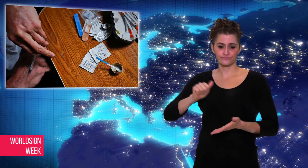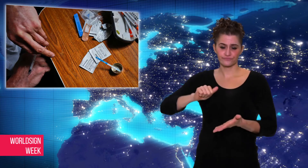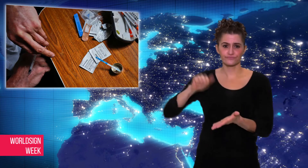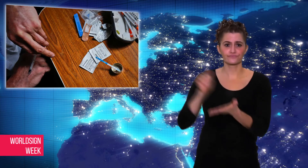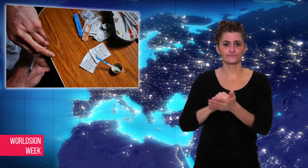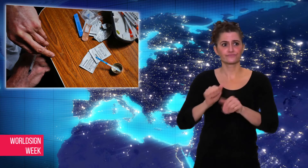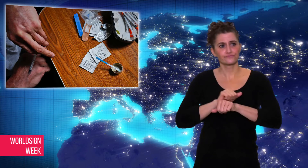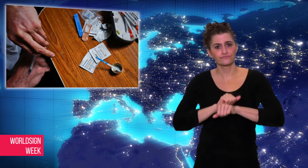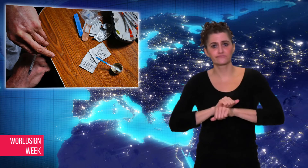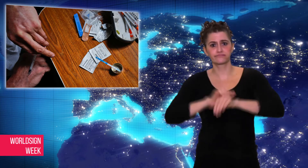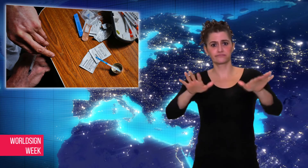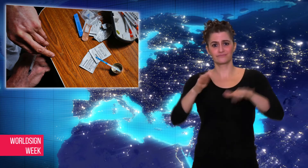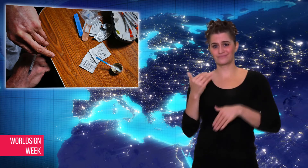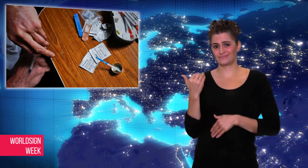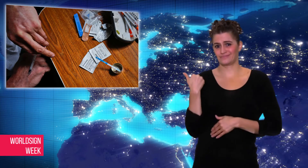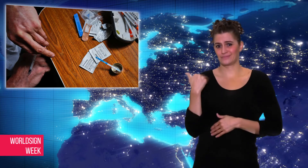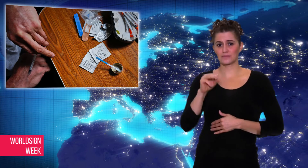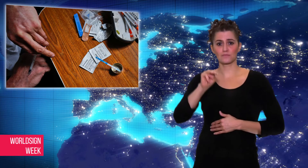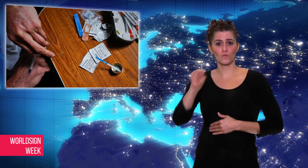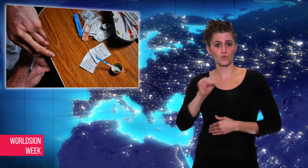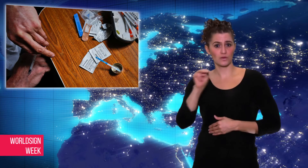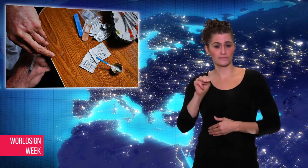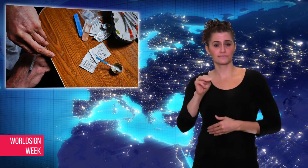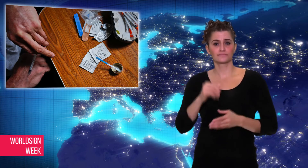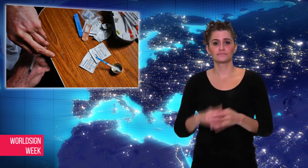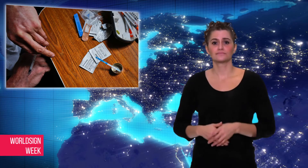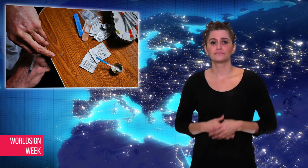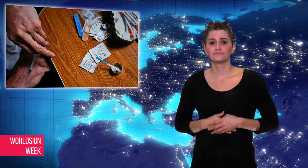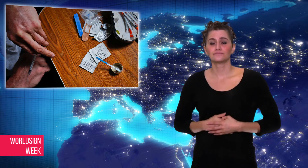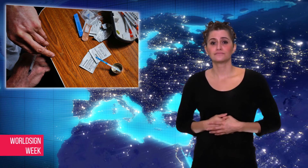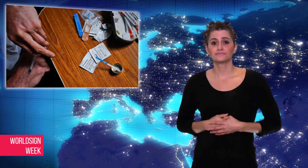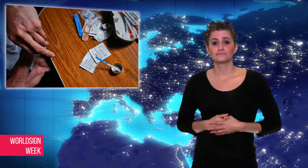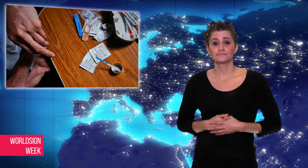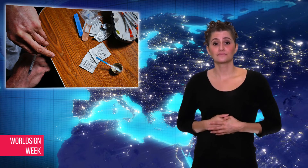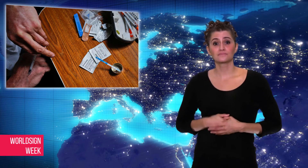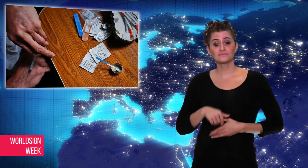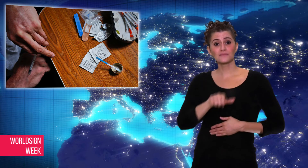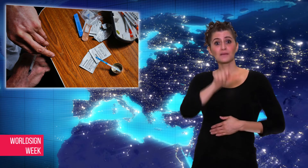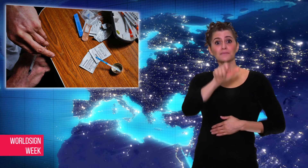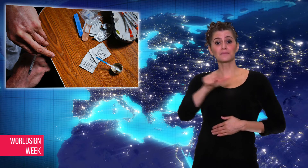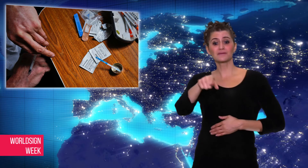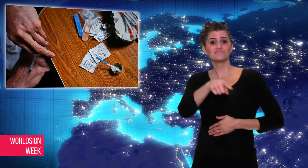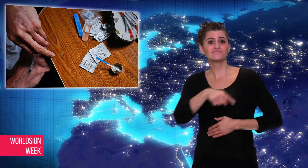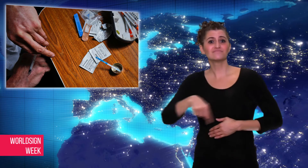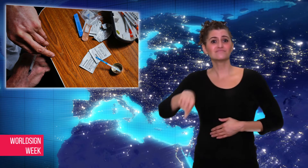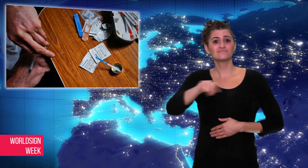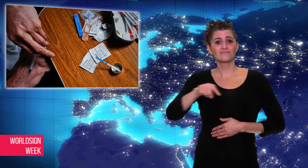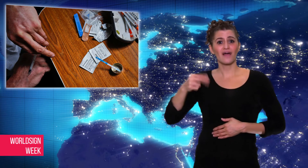inexpensive test strip used to detect